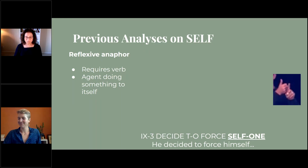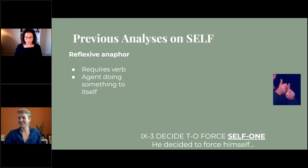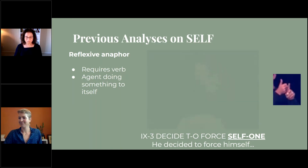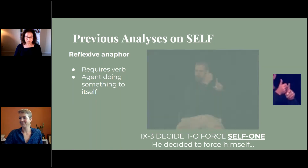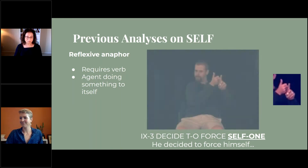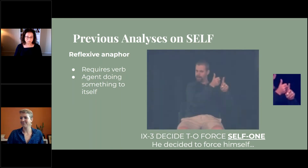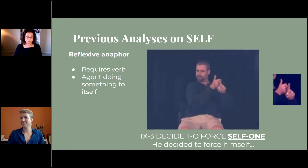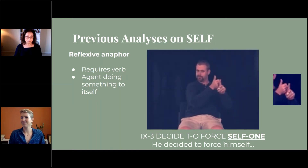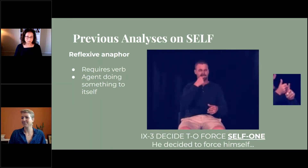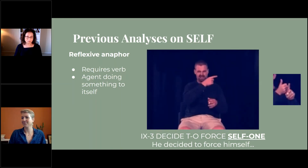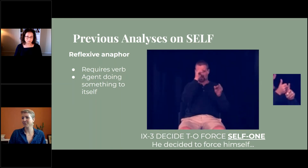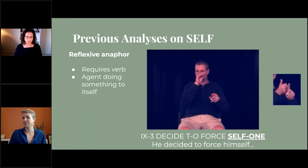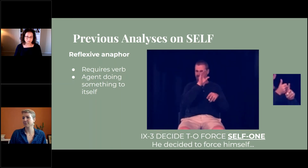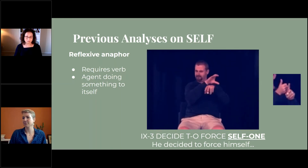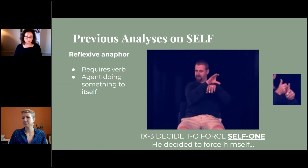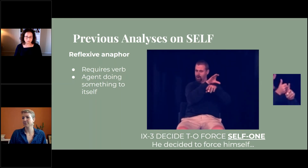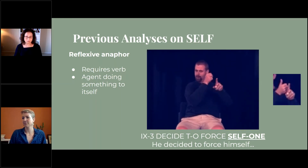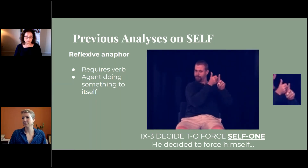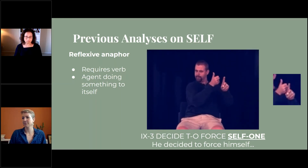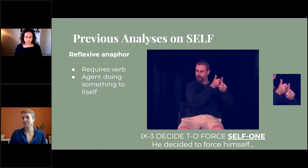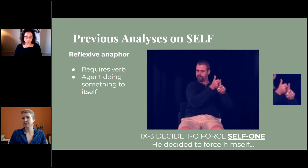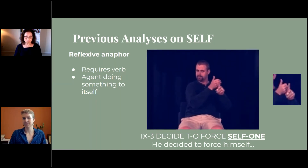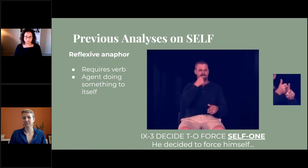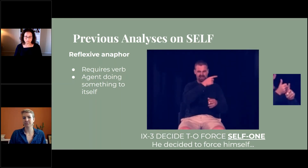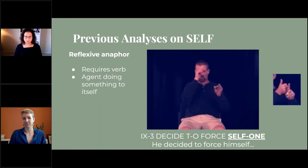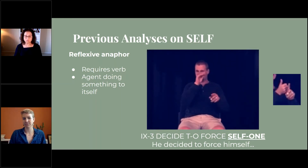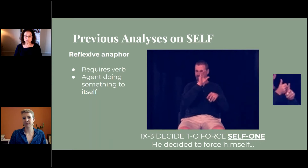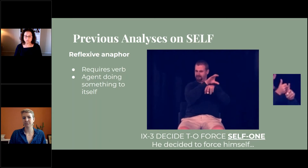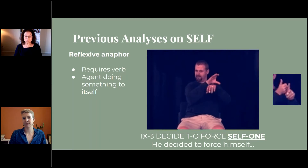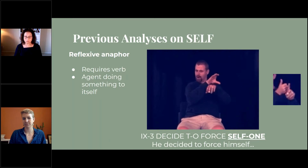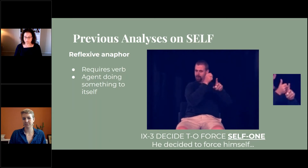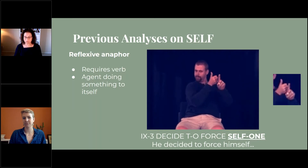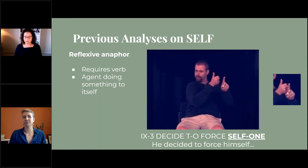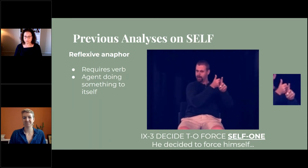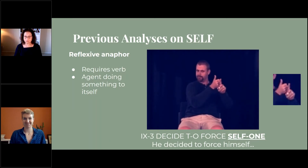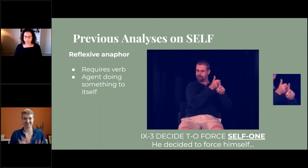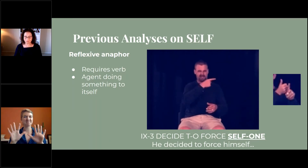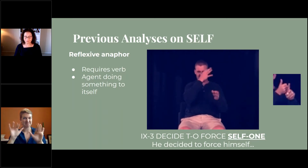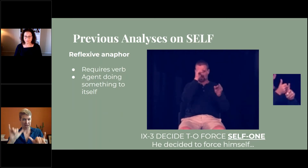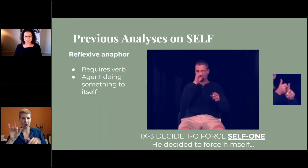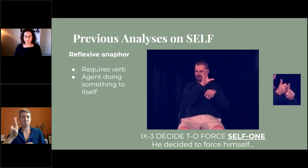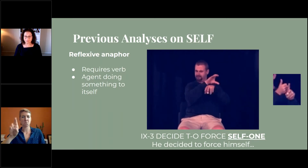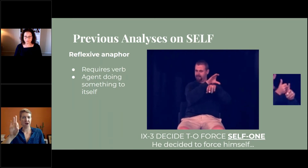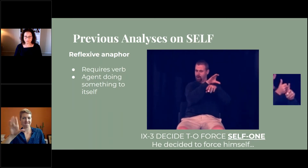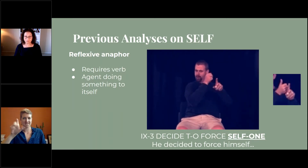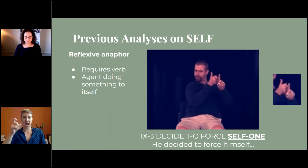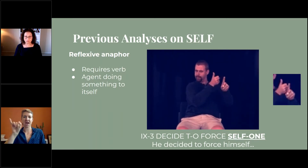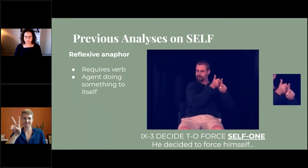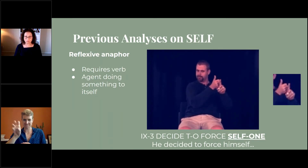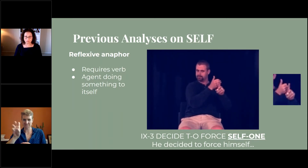Let’s see that in ASL.